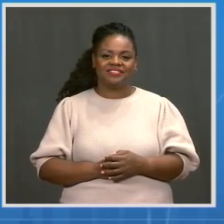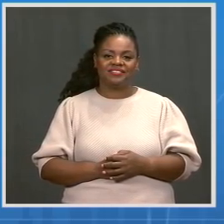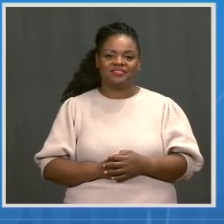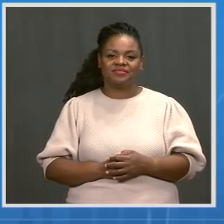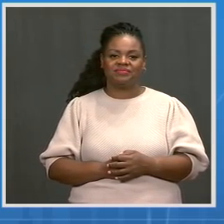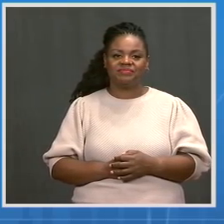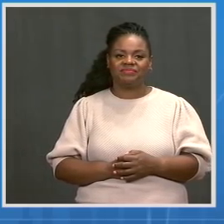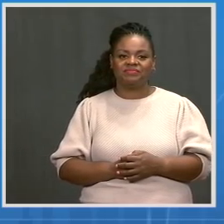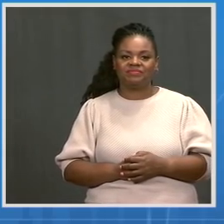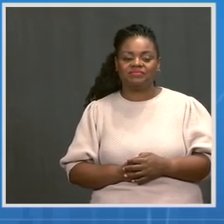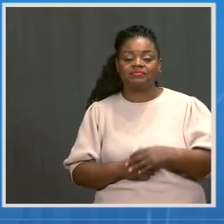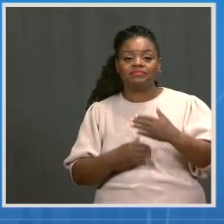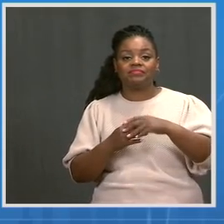Moderator: Let's got to Nancy Cordes at CBS.